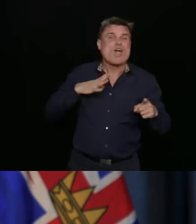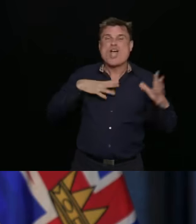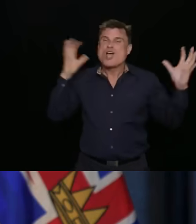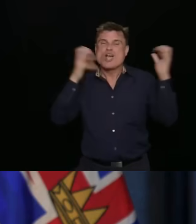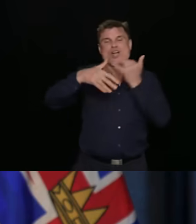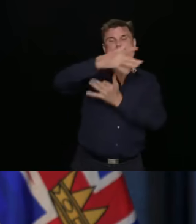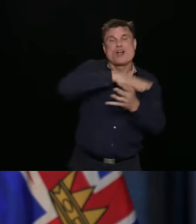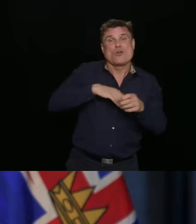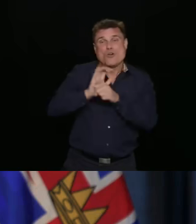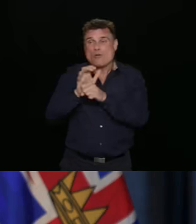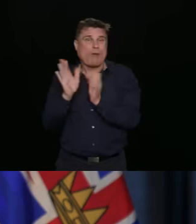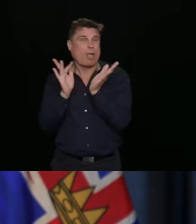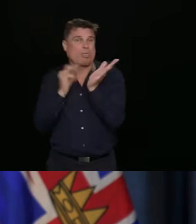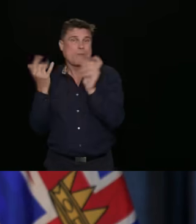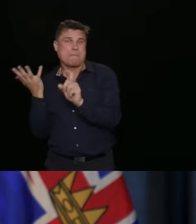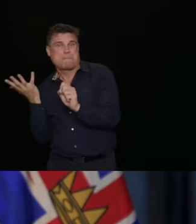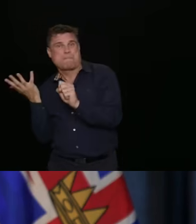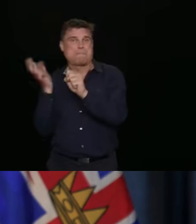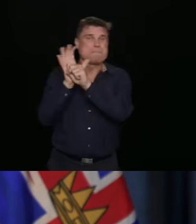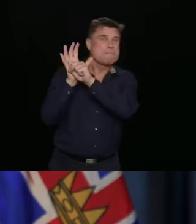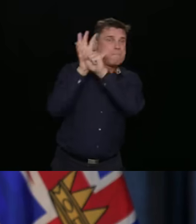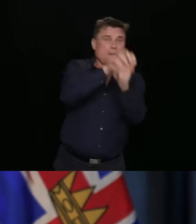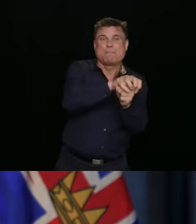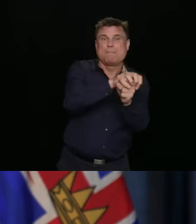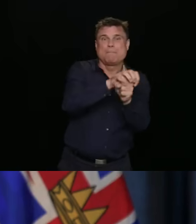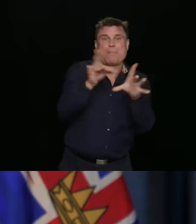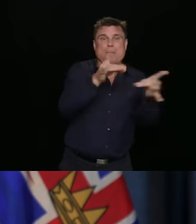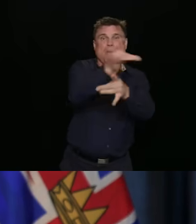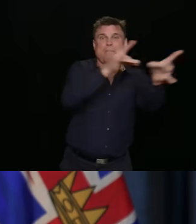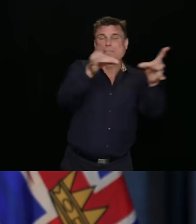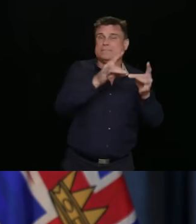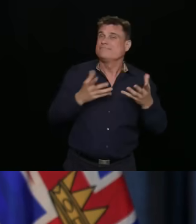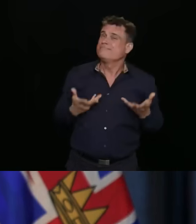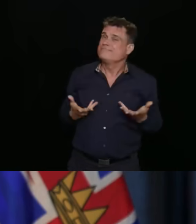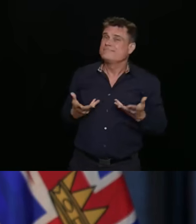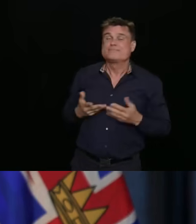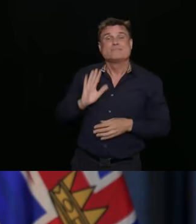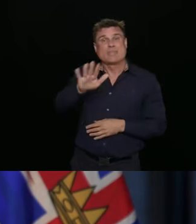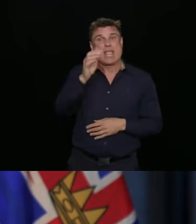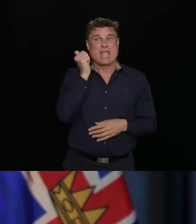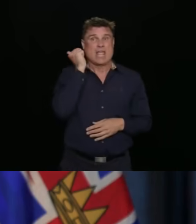before being used in the system. Over the past week